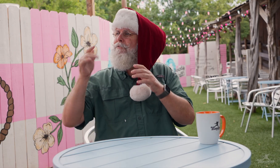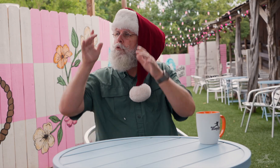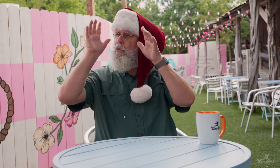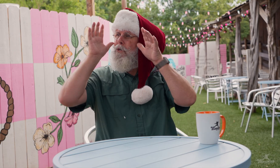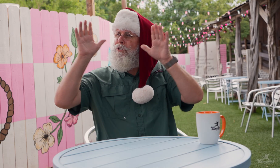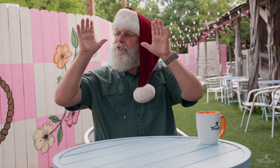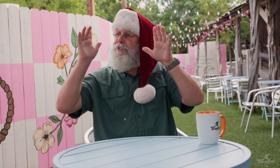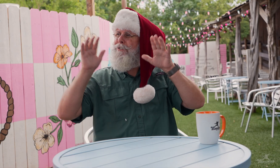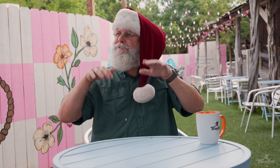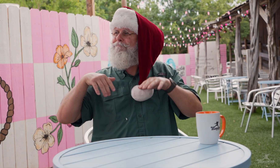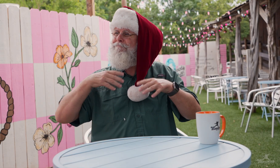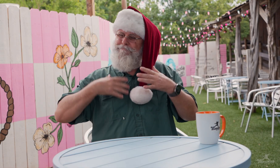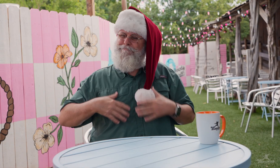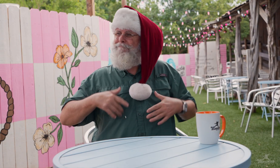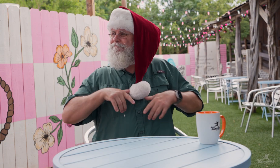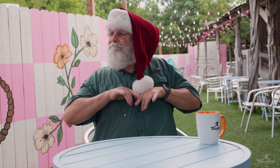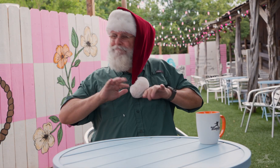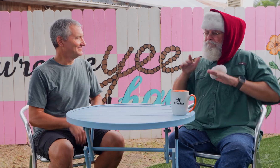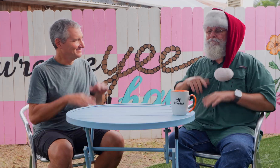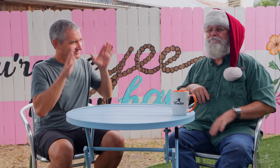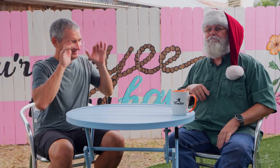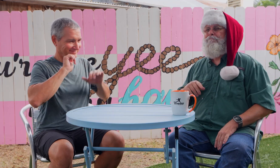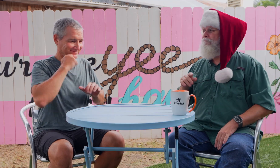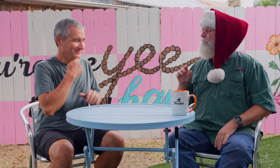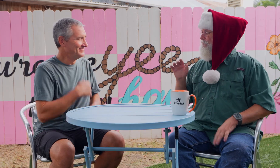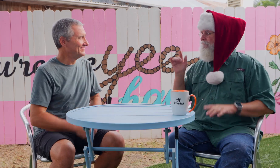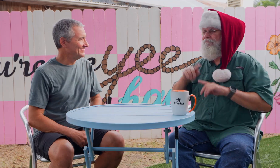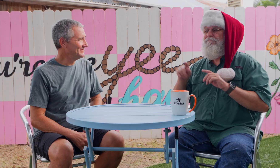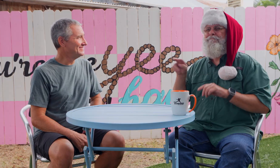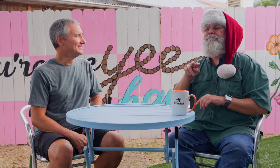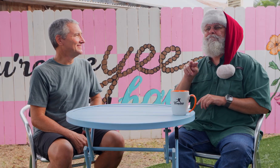She was there dressed as a reindeer, she had an outfit on. How cute, a reindeer!